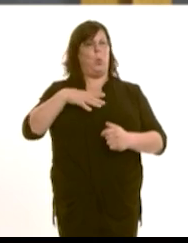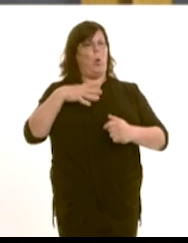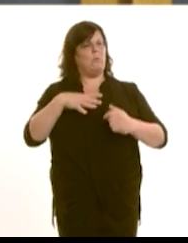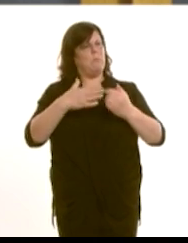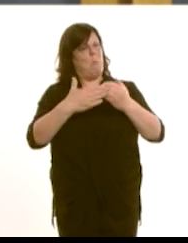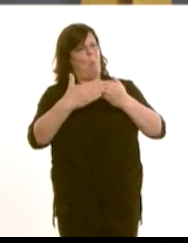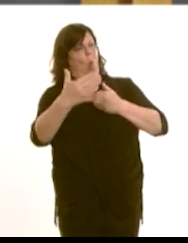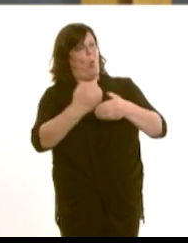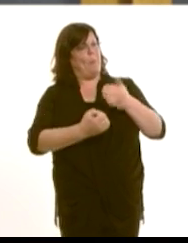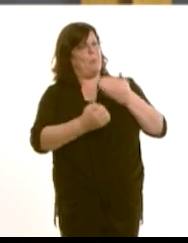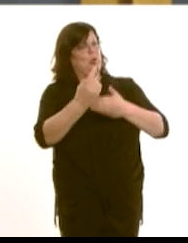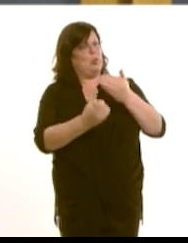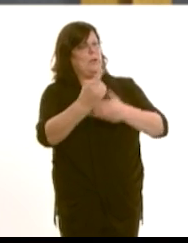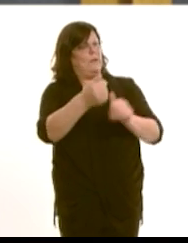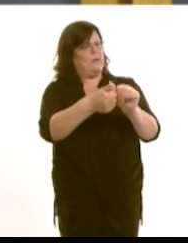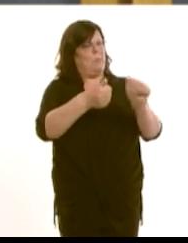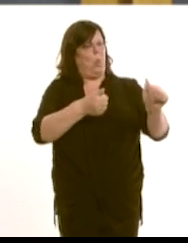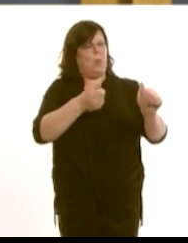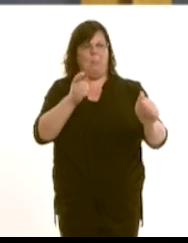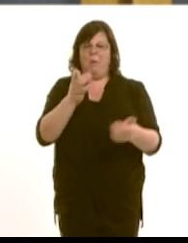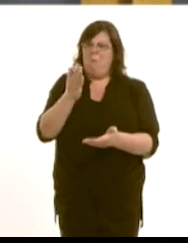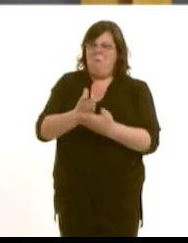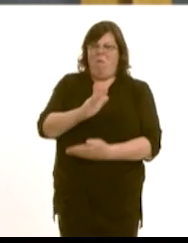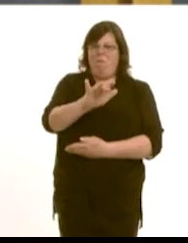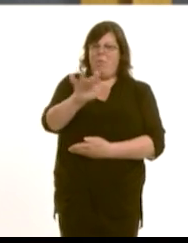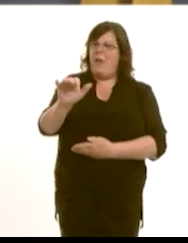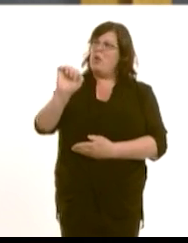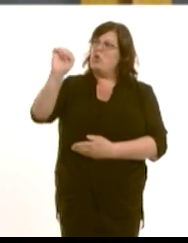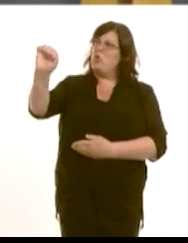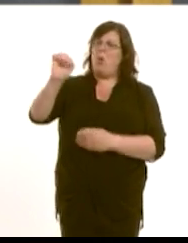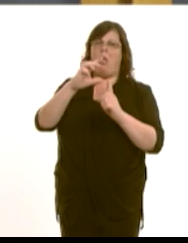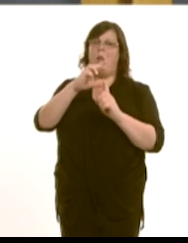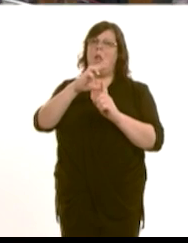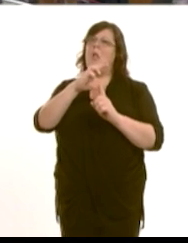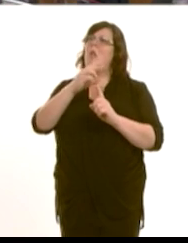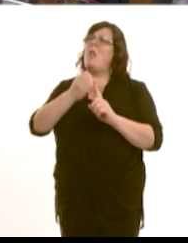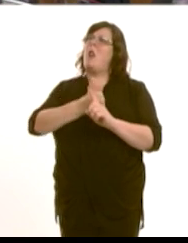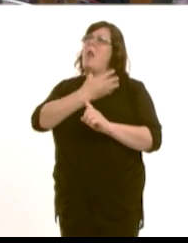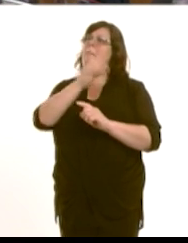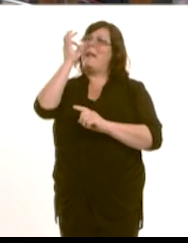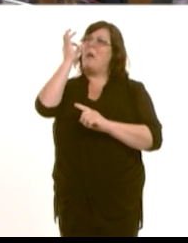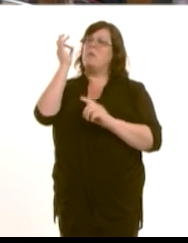and yet the reality on the ground is that your Labour councils are actually cutting them? Lee Waters: Same in Carmarthenshire.